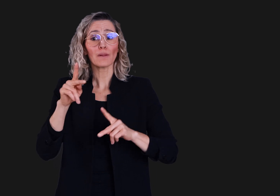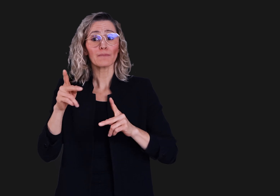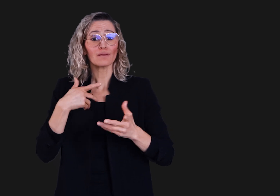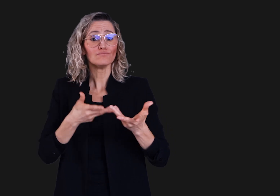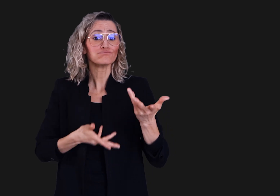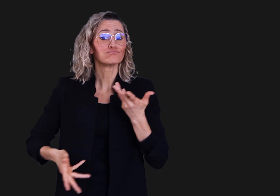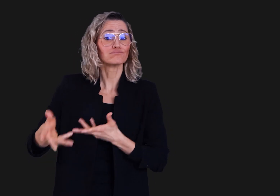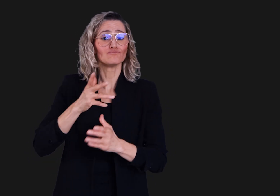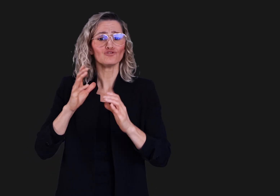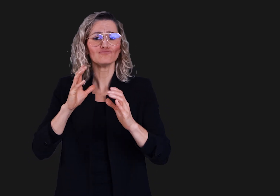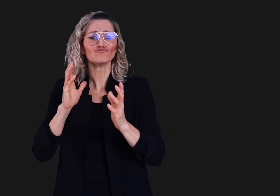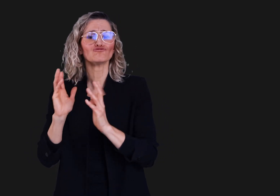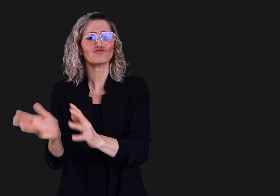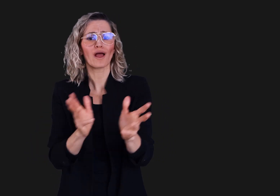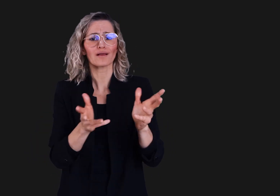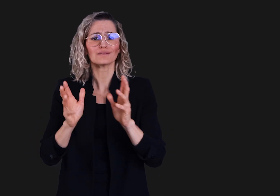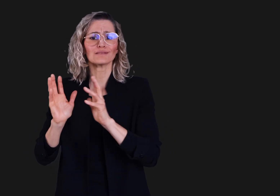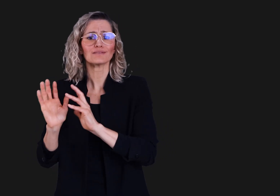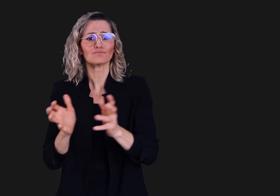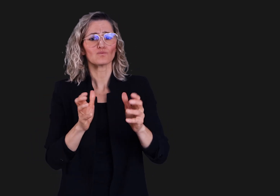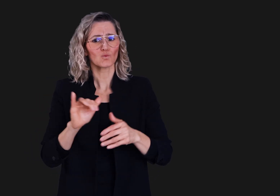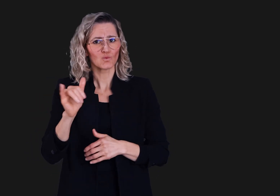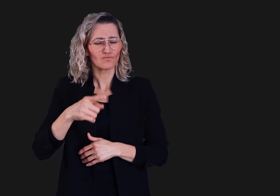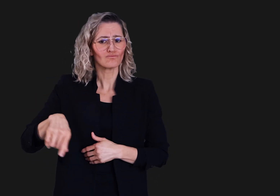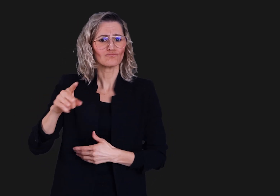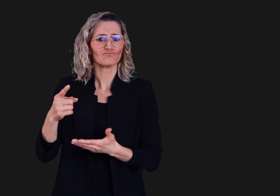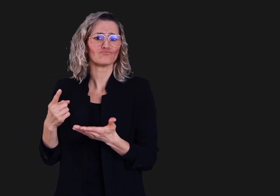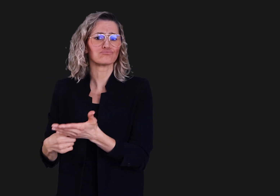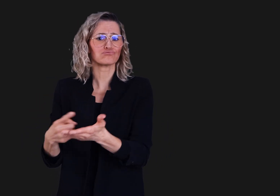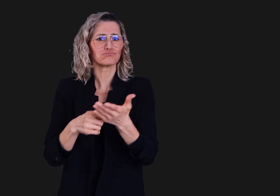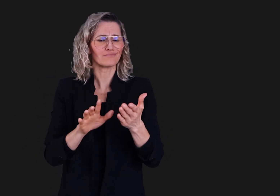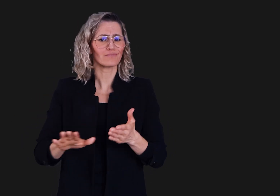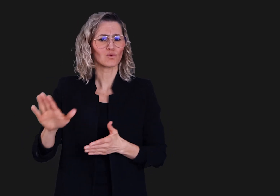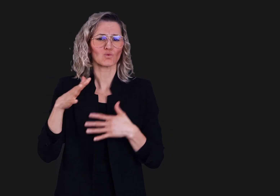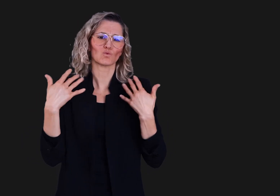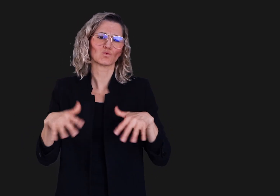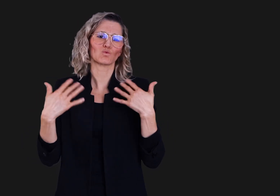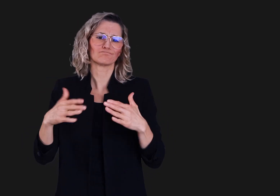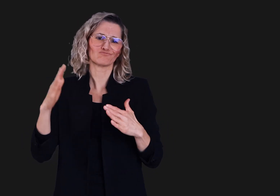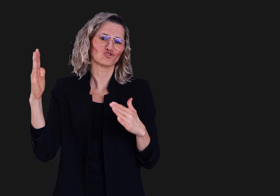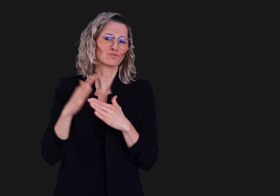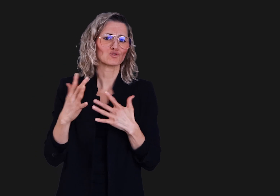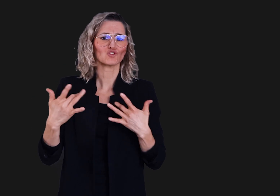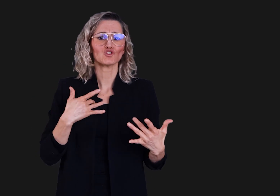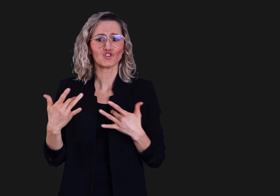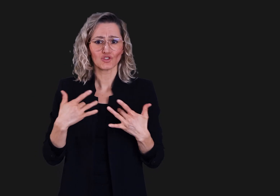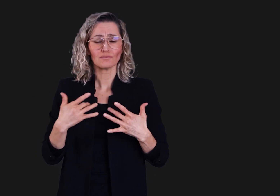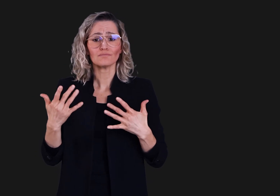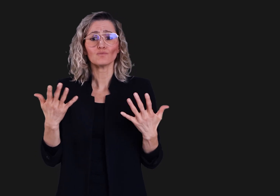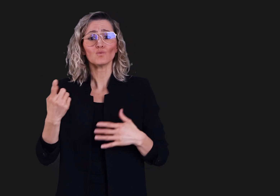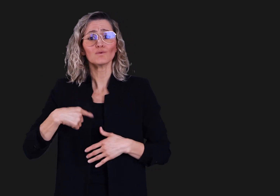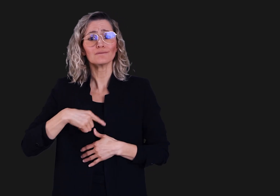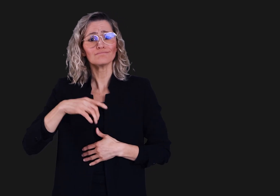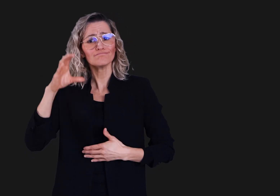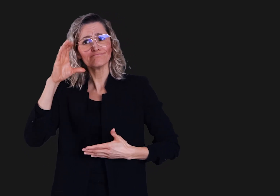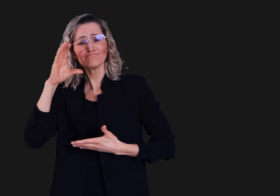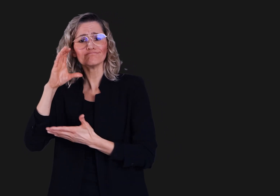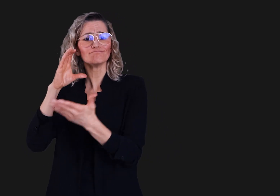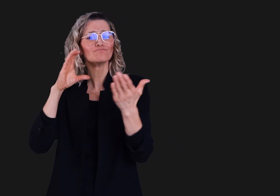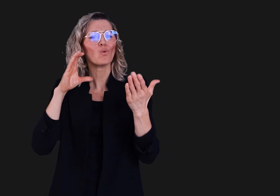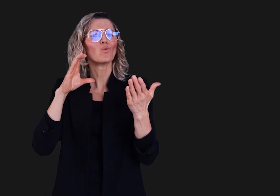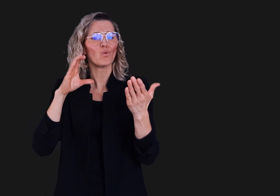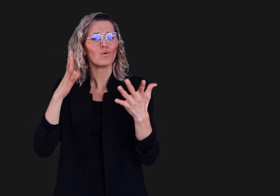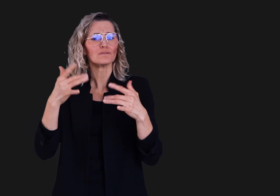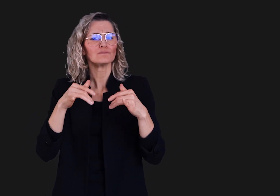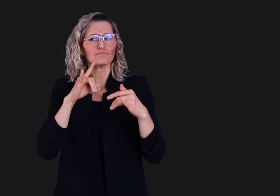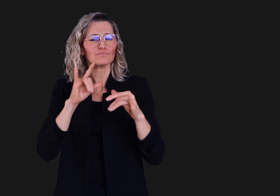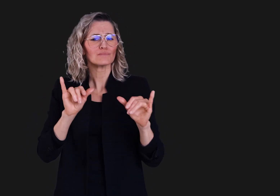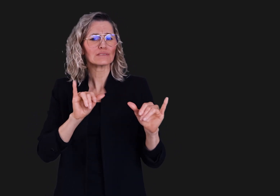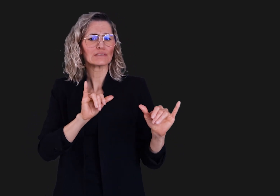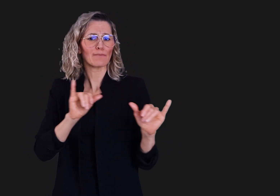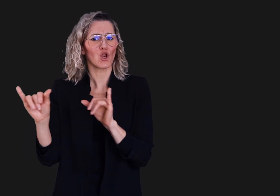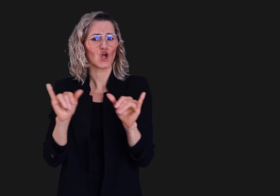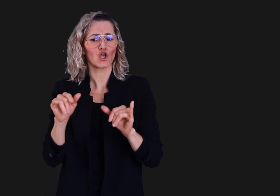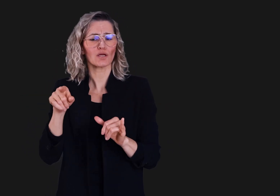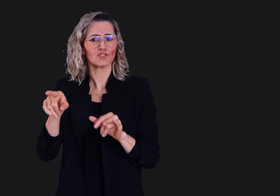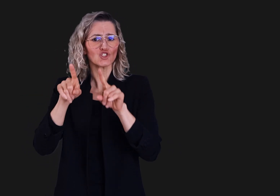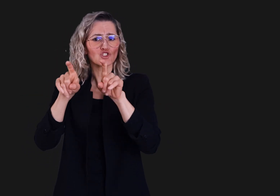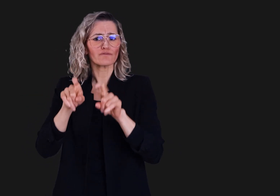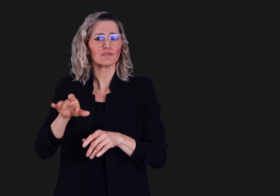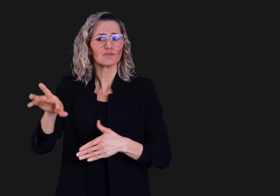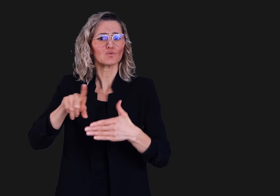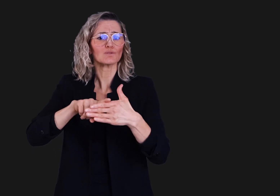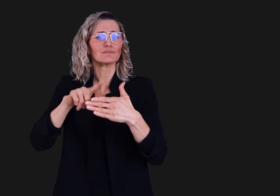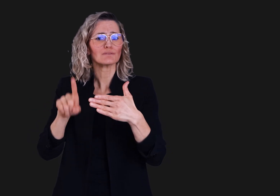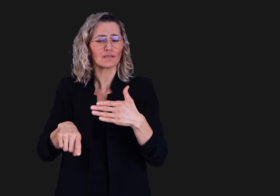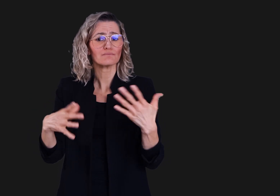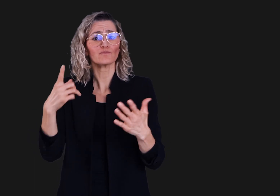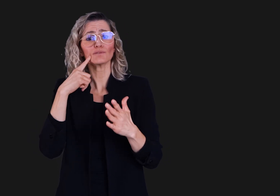People in the chat sessions also talked about their top concerns. What we heard was very similar to the survey results.